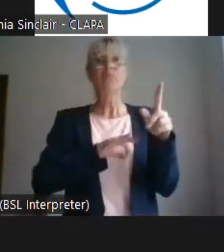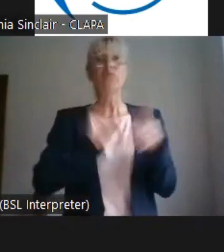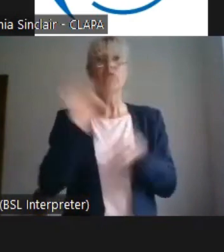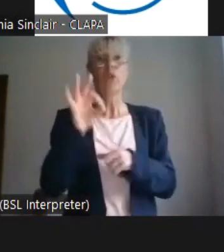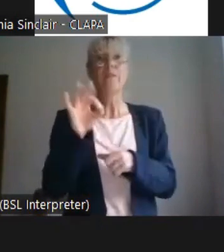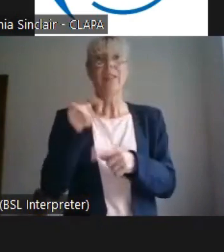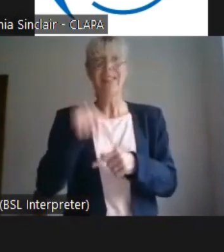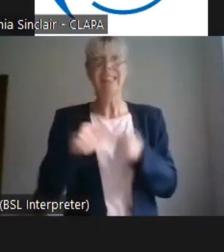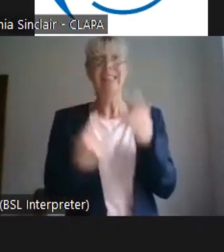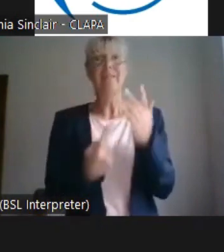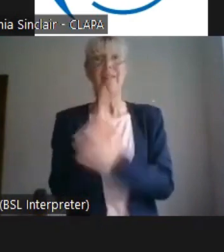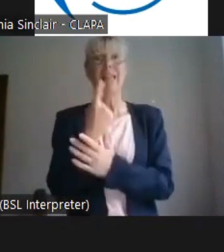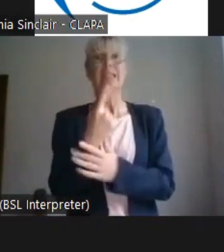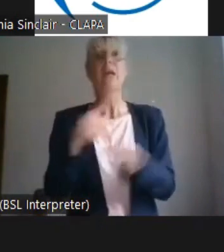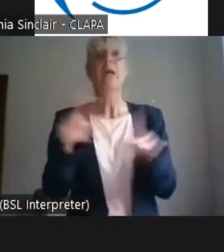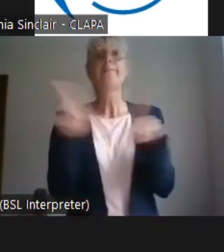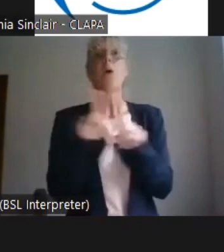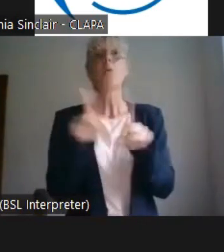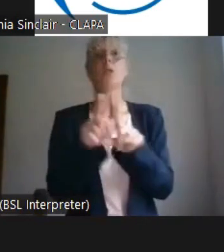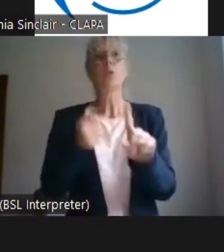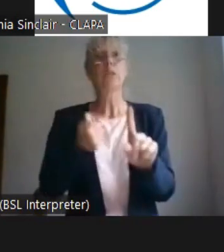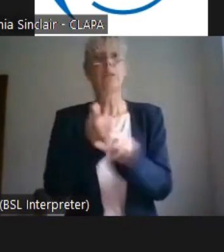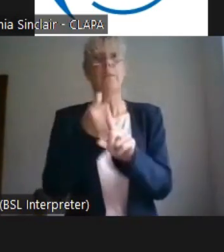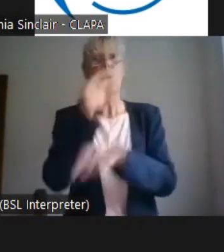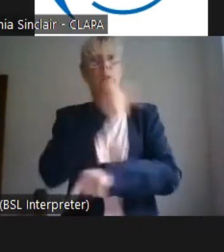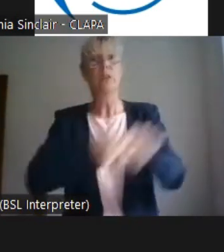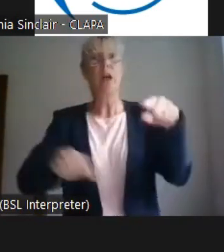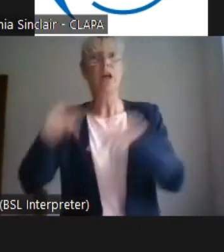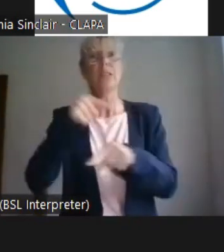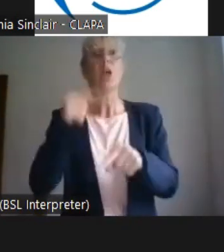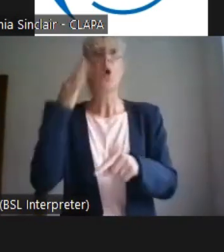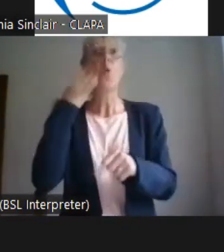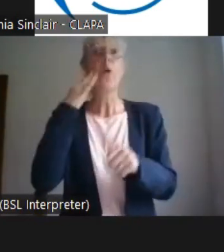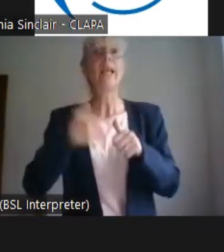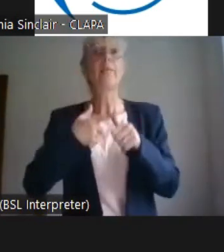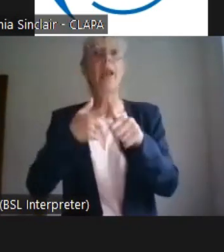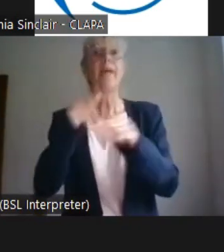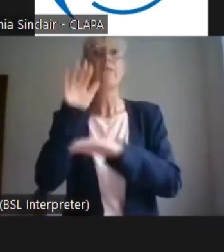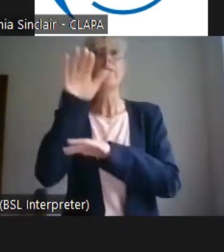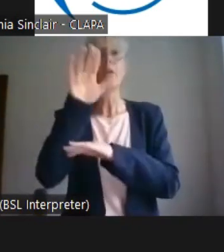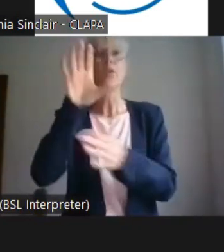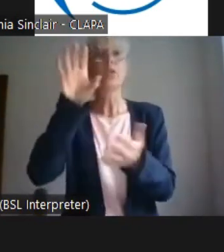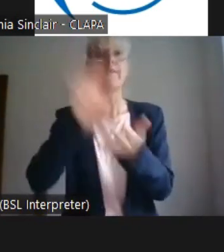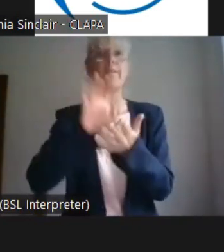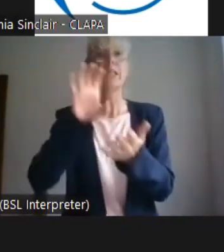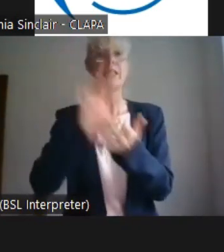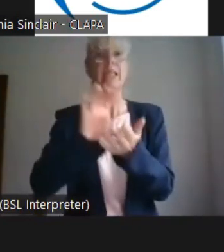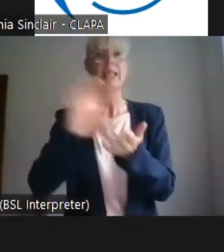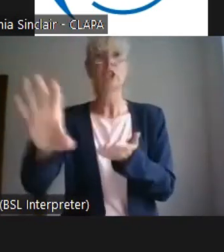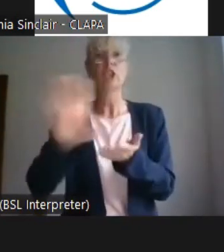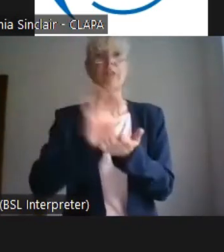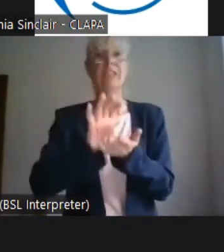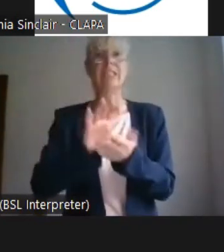but it also really supports us when we apply for future funding as a charity thank you so